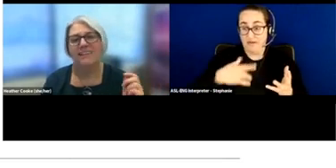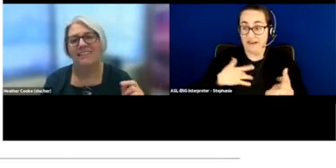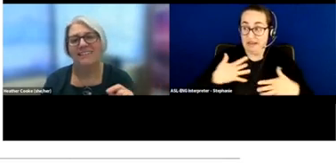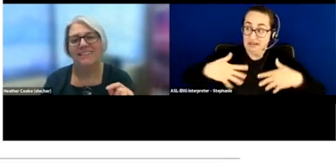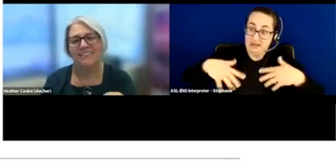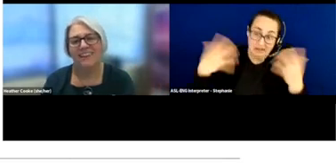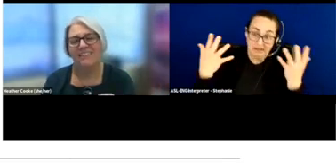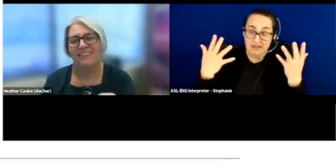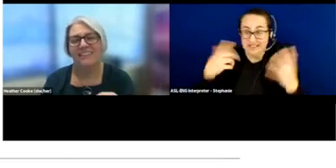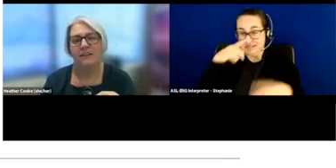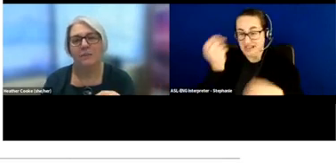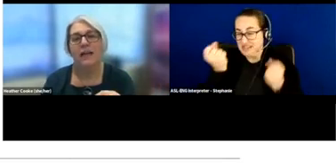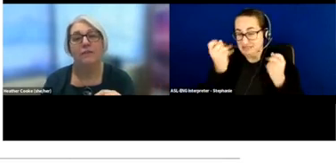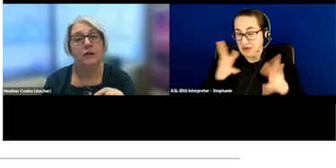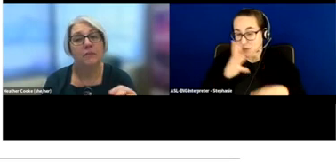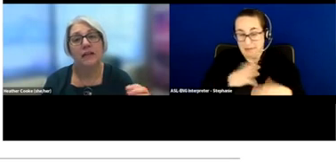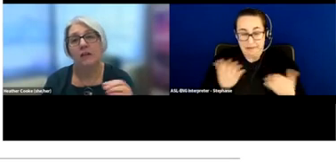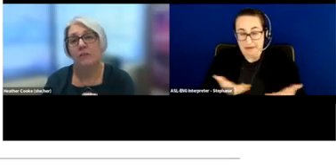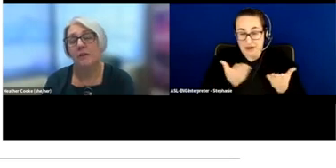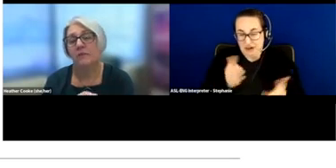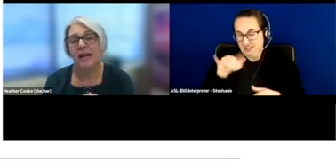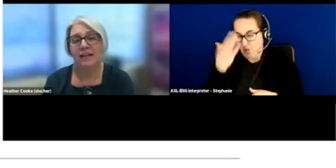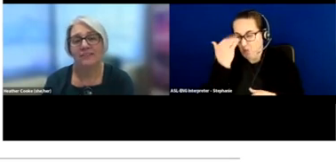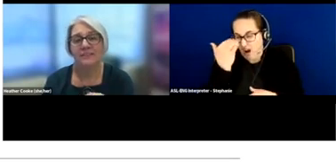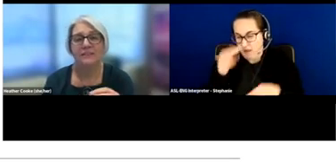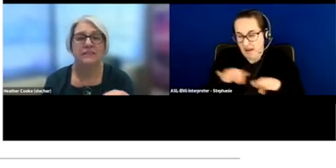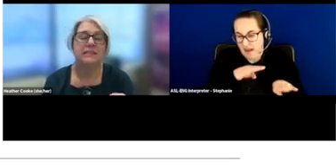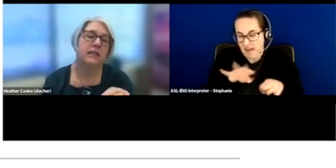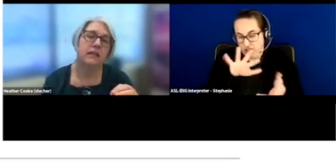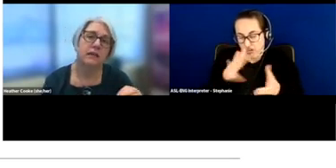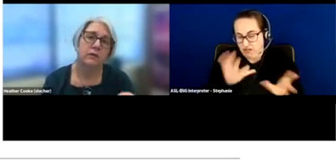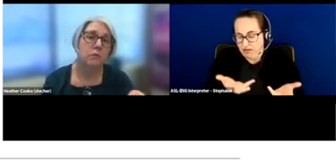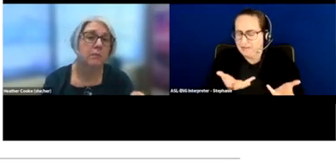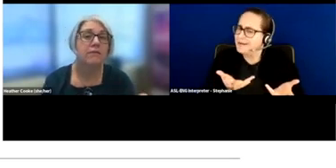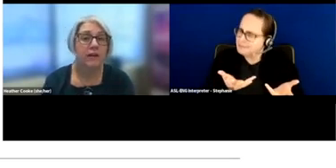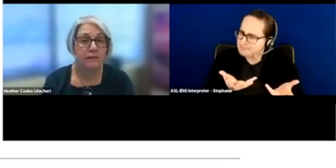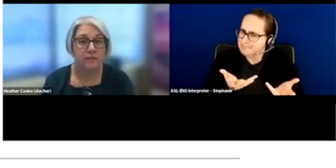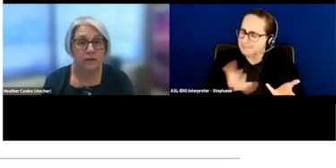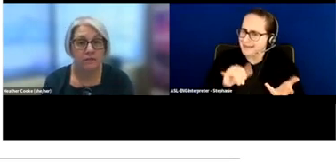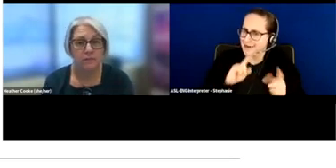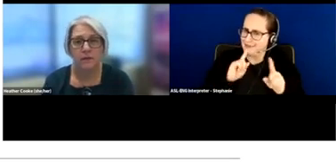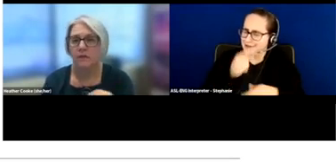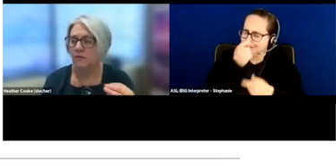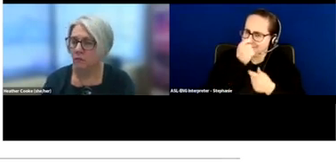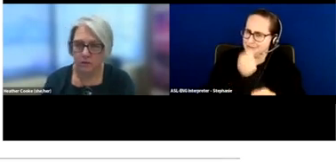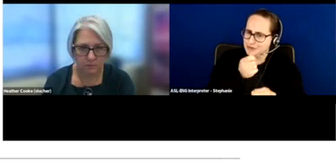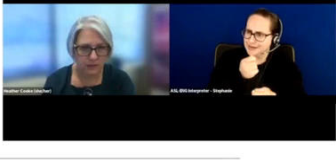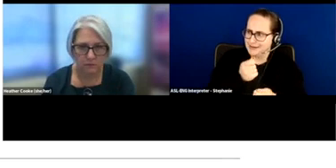But this suggests that such behaviour may also be a reaction to the setting in which women find themselves. So in a